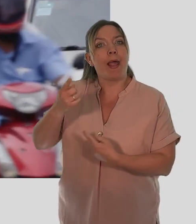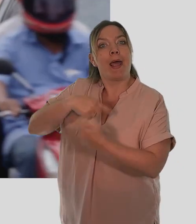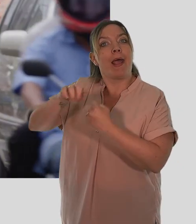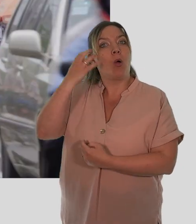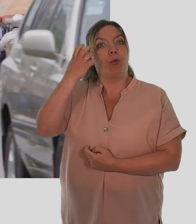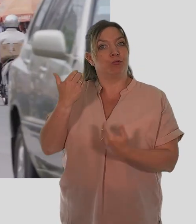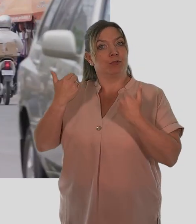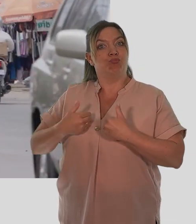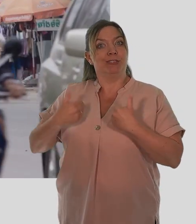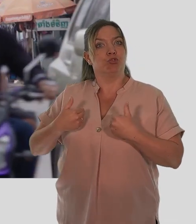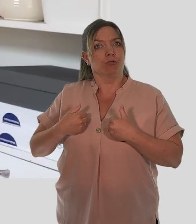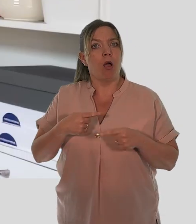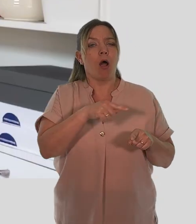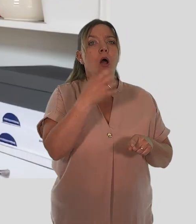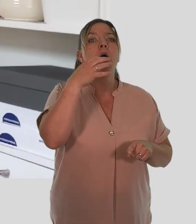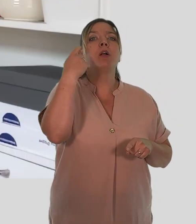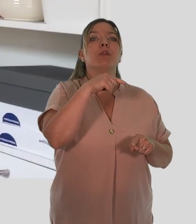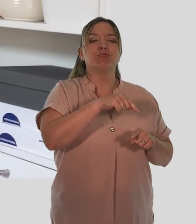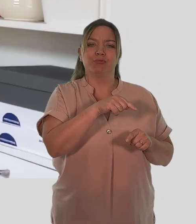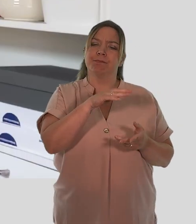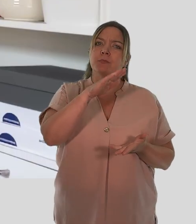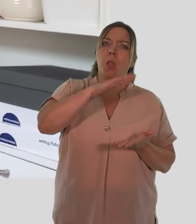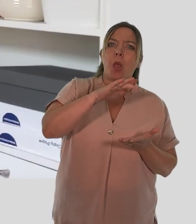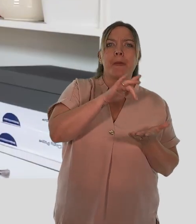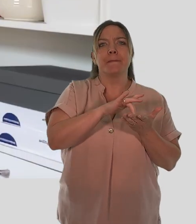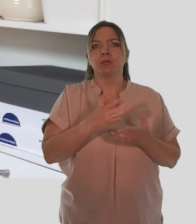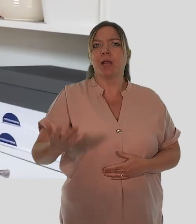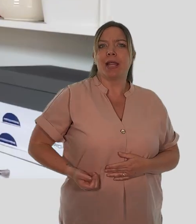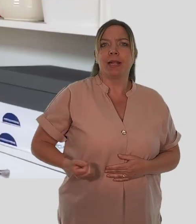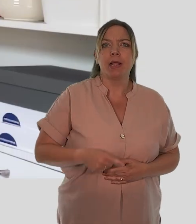In contrast, our systematic analysis of the published research